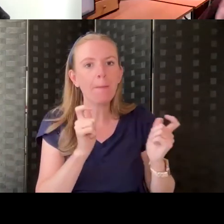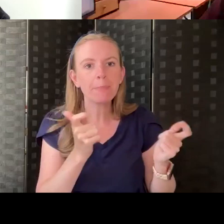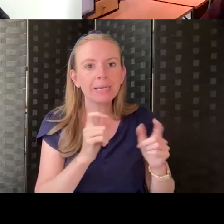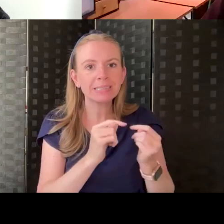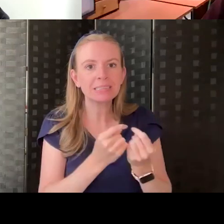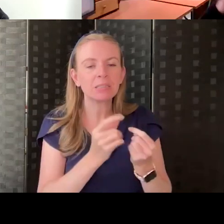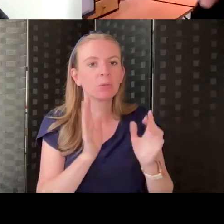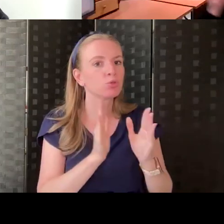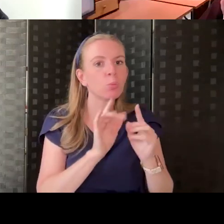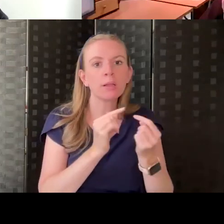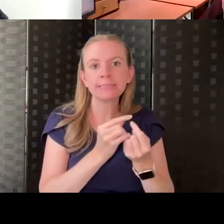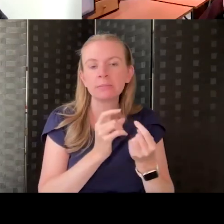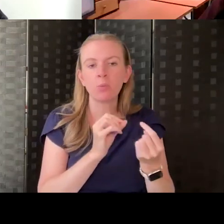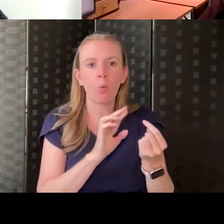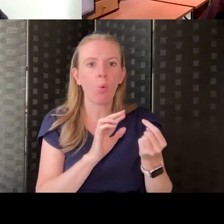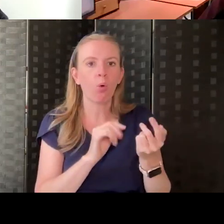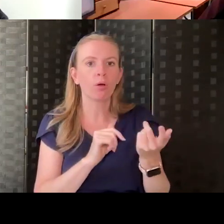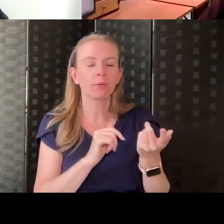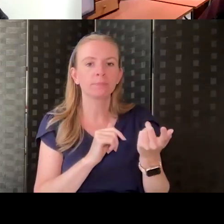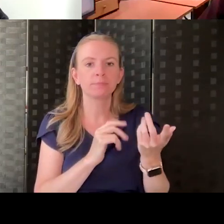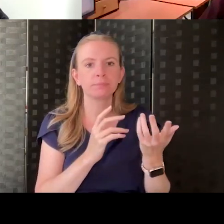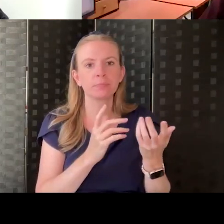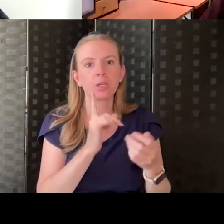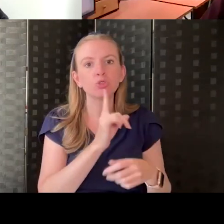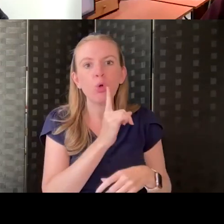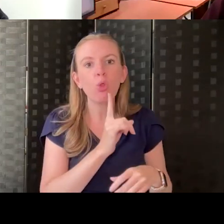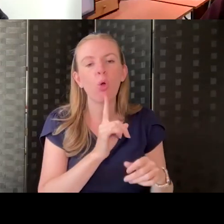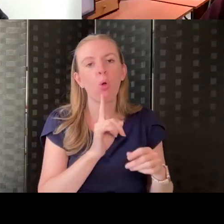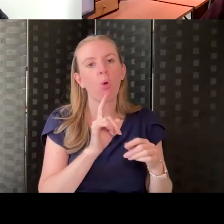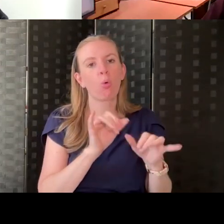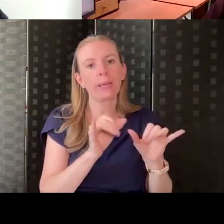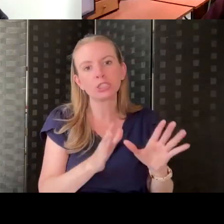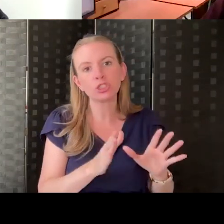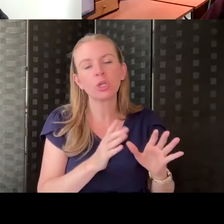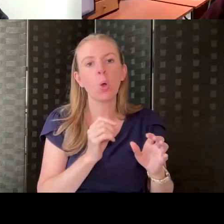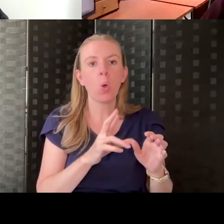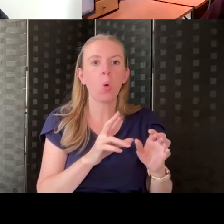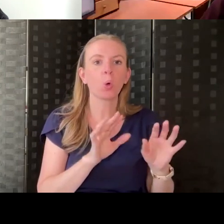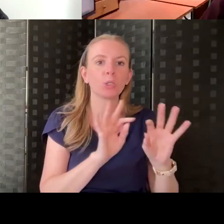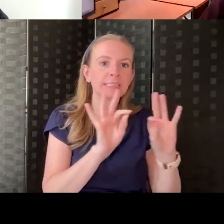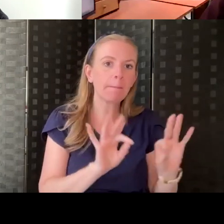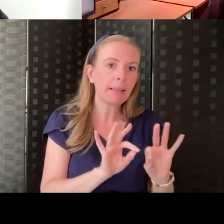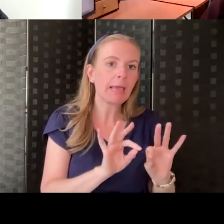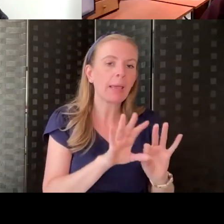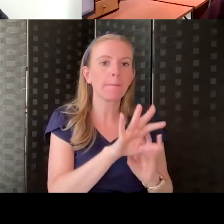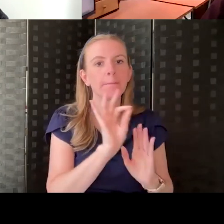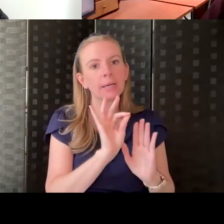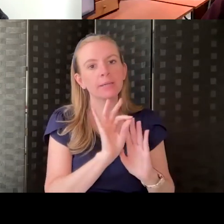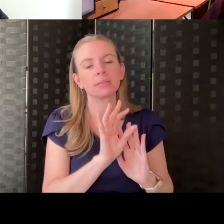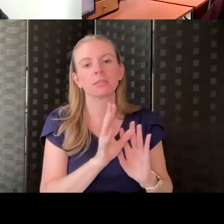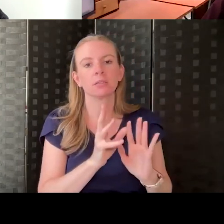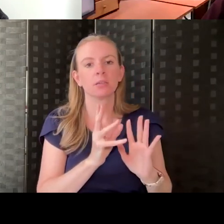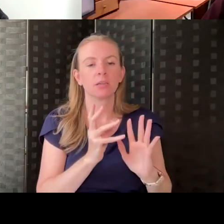small team -- solo engineer maybe you're just picking a template. You have any advice on how